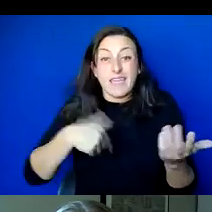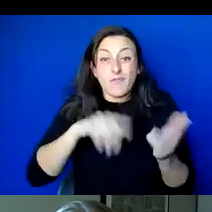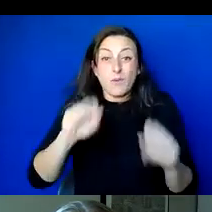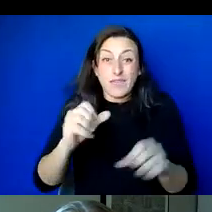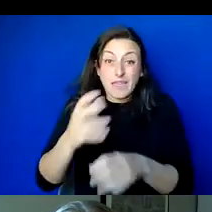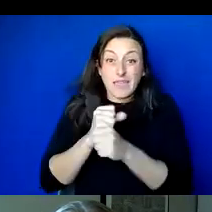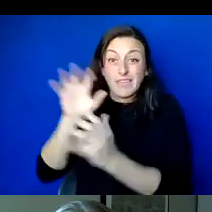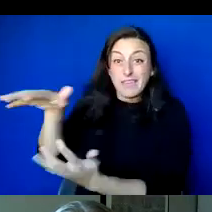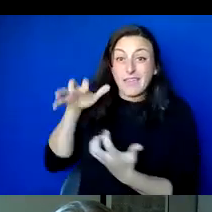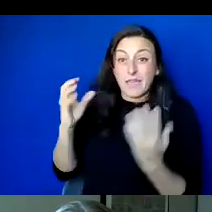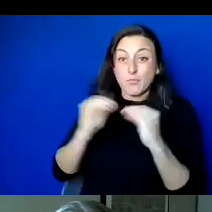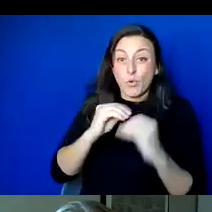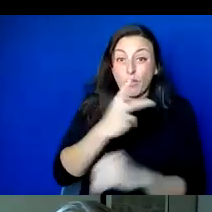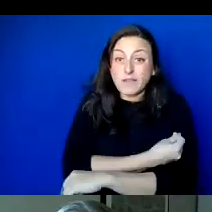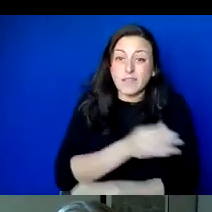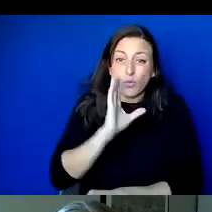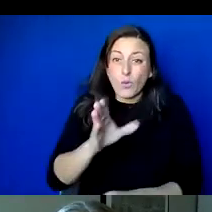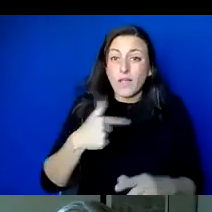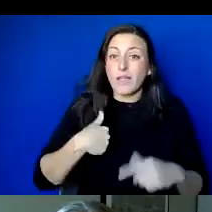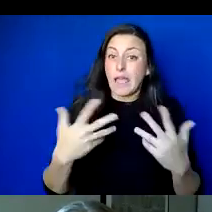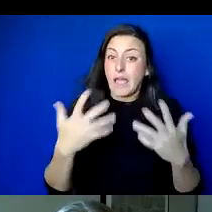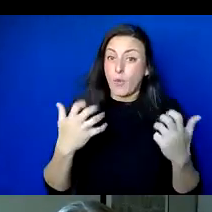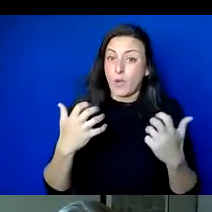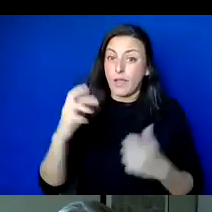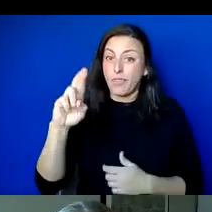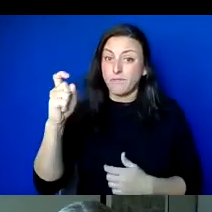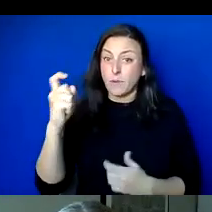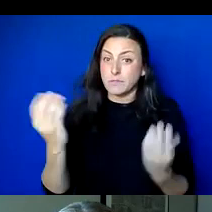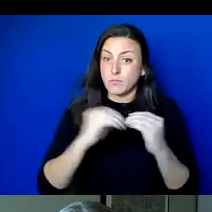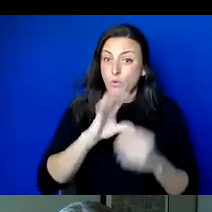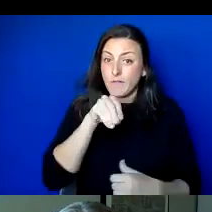could do it. Do I want to get the pharmacies more involved in it because they're 40% of our business